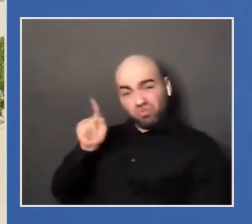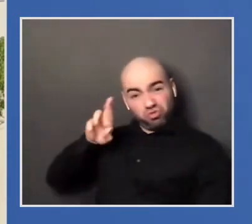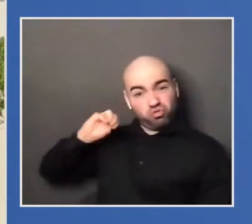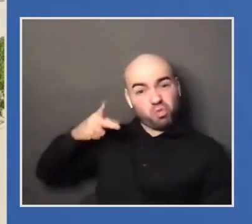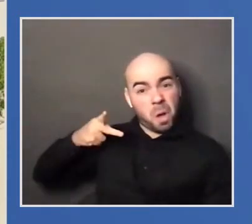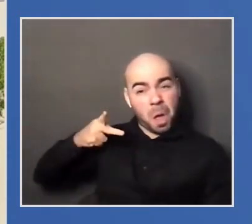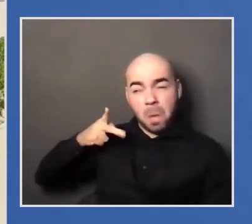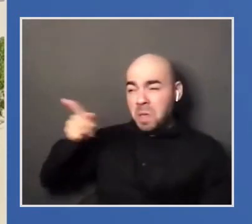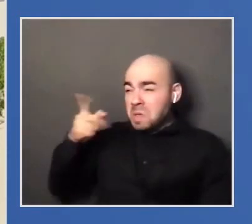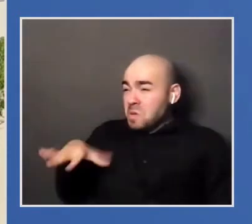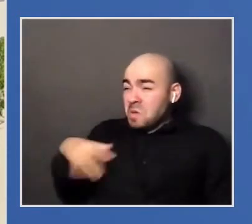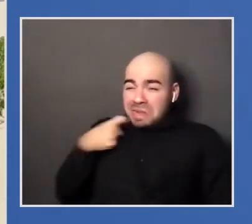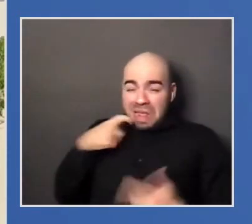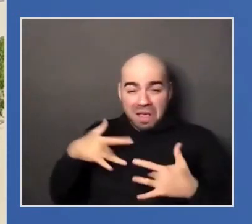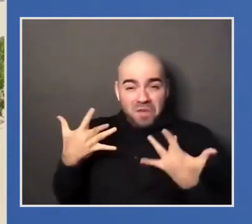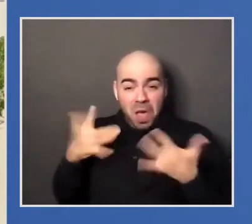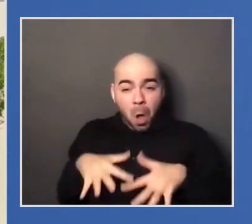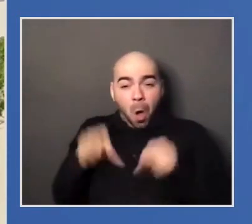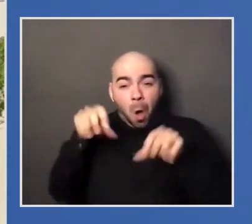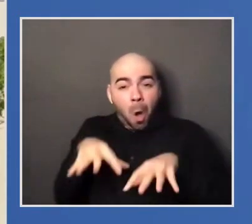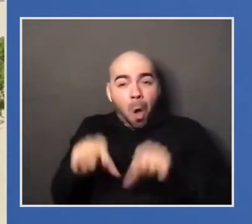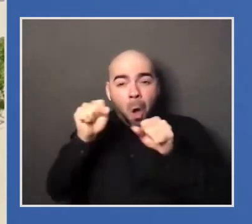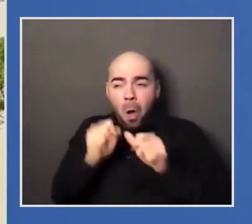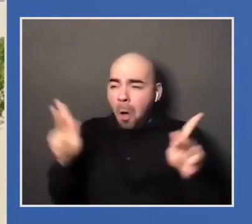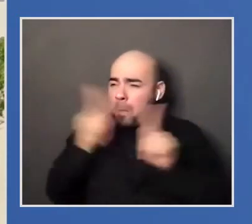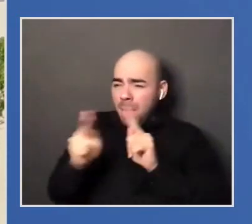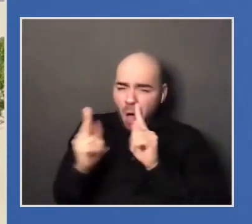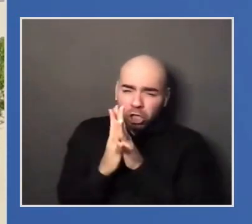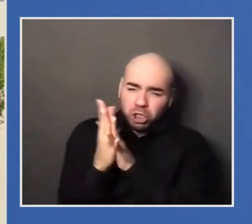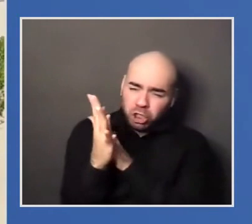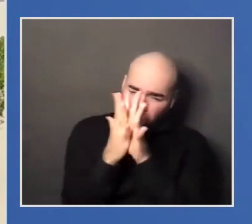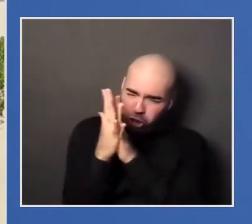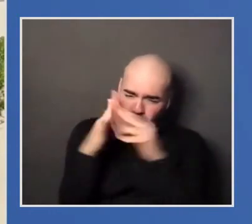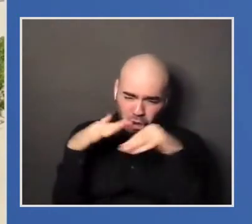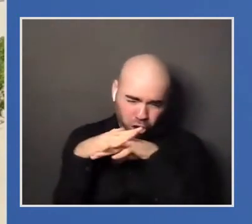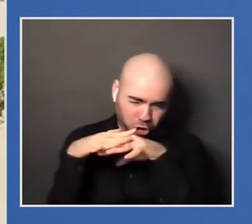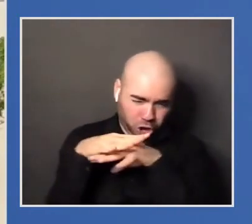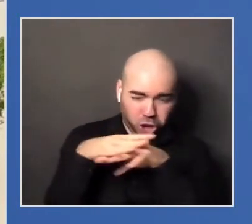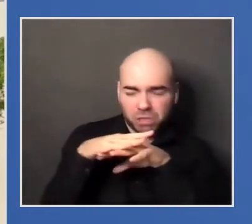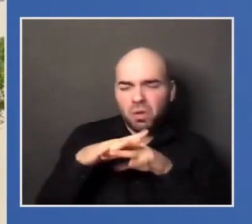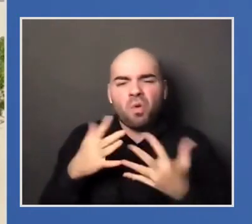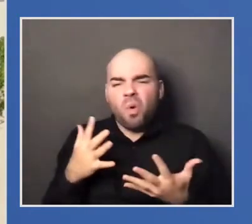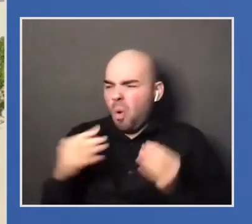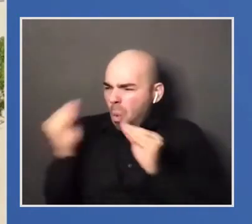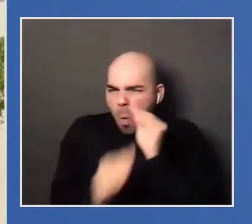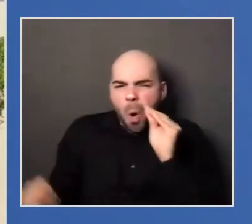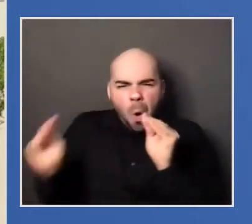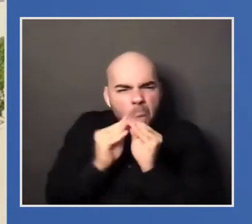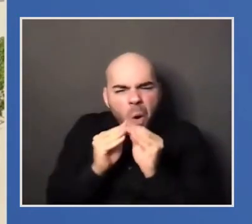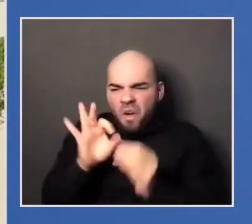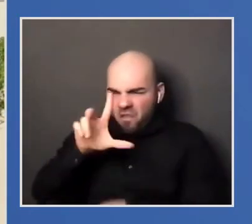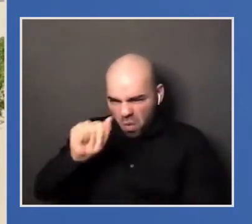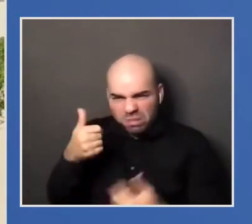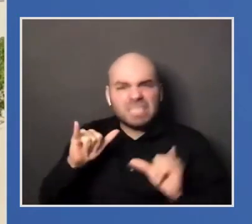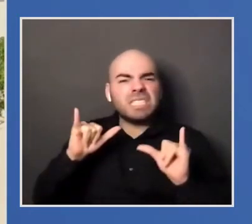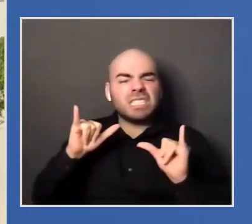I WAS REMINDED OF AN EARLIER THIS WEEK WHEN I WORK THE WARM SPRINGS GEORGIA.